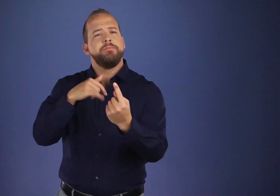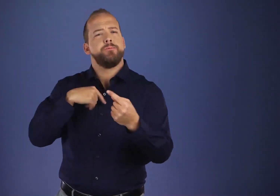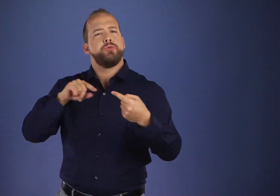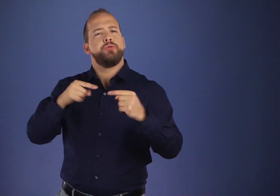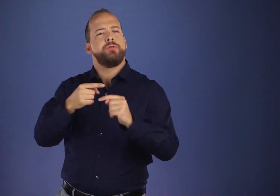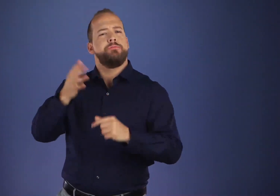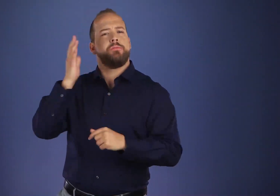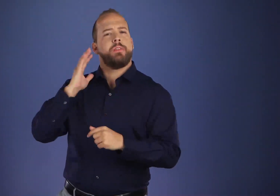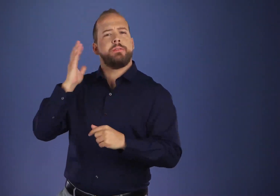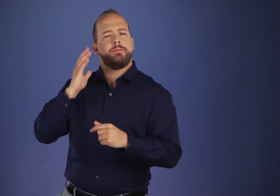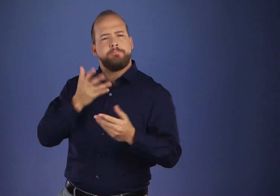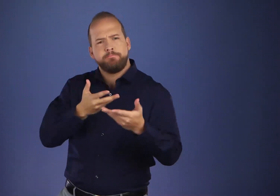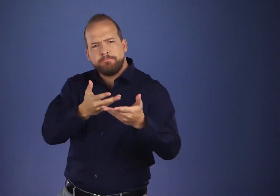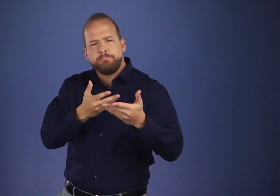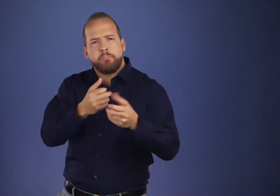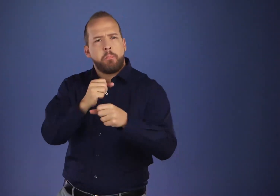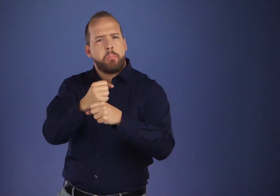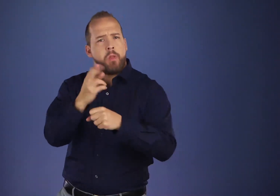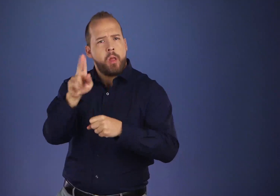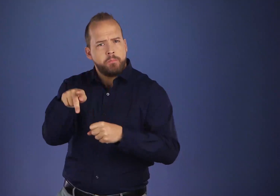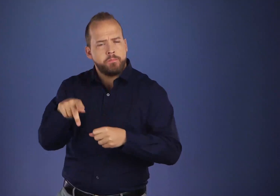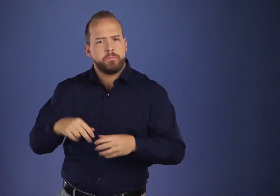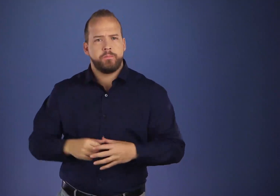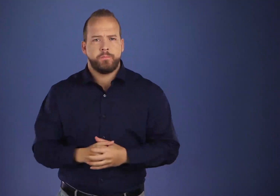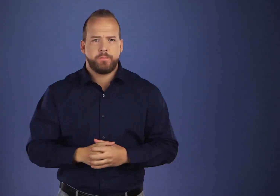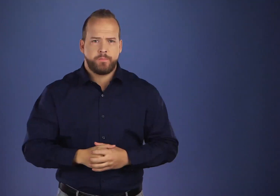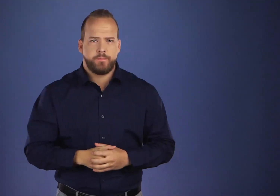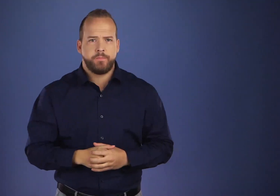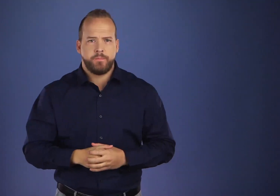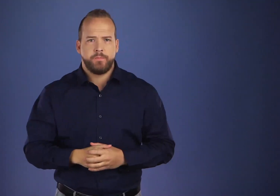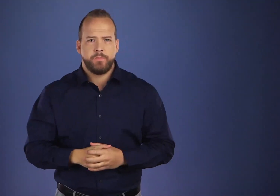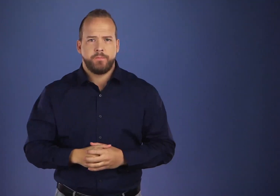“Made direct amends to such people wherever possible,